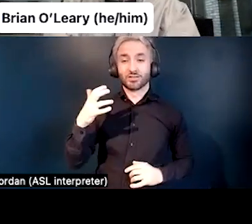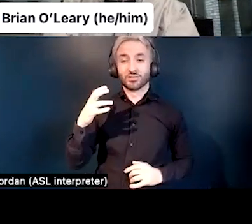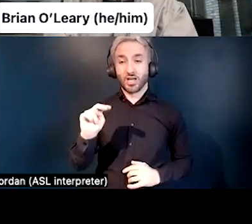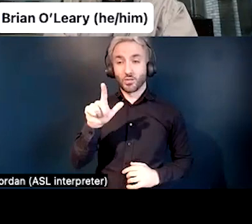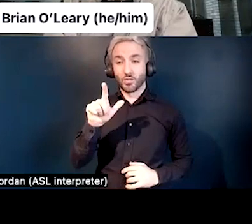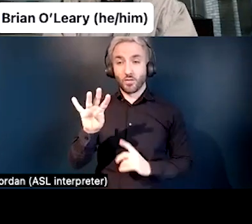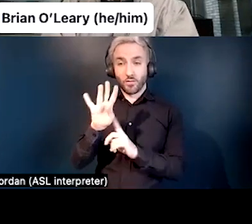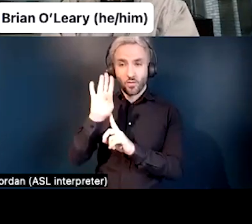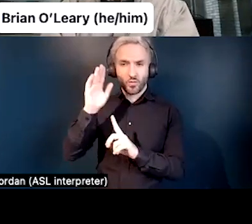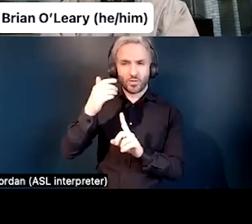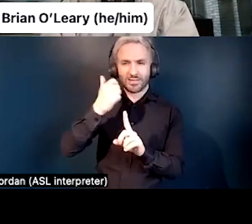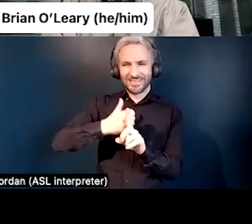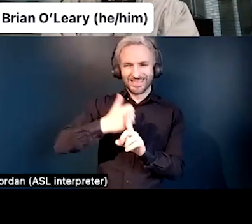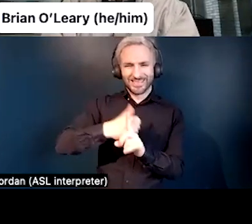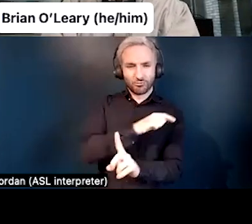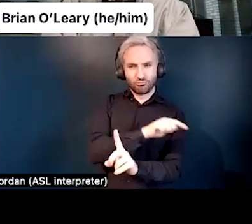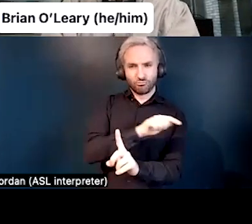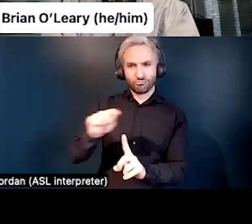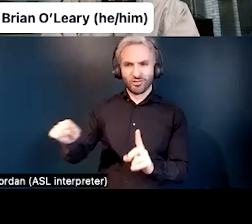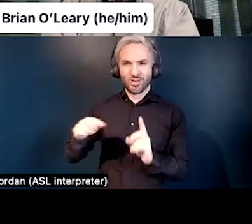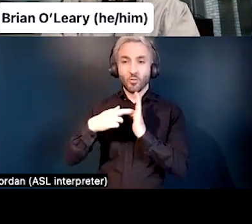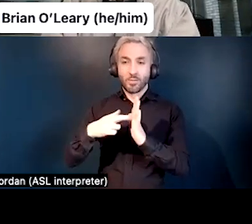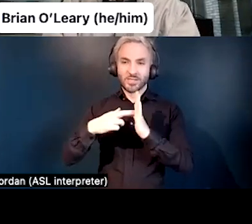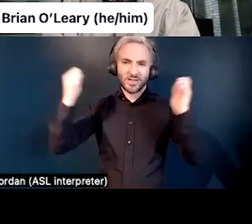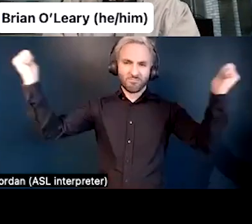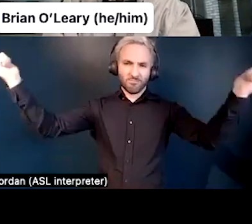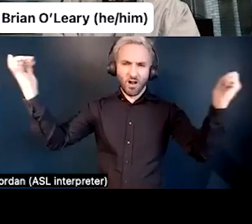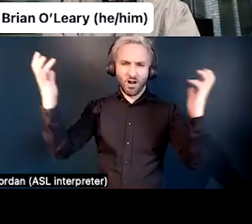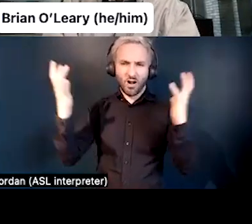industry. And that will probably lead to initiatives that launched over this